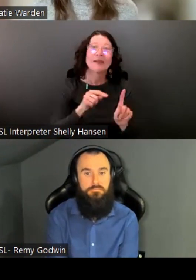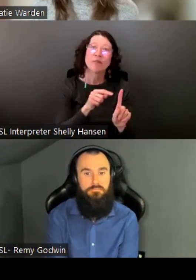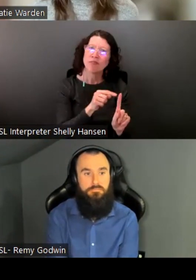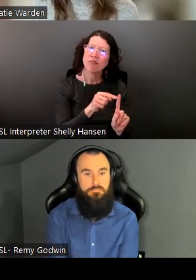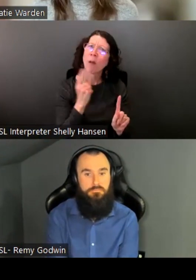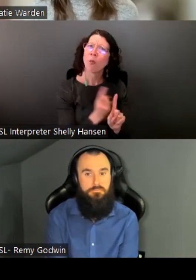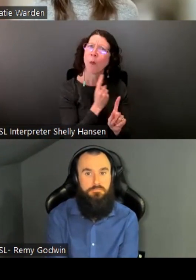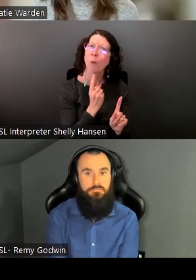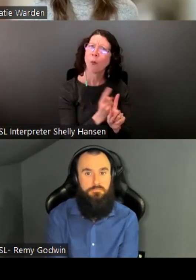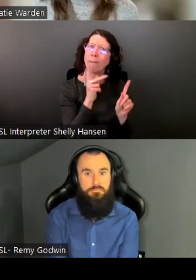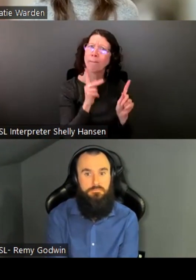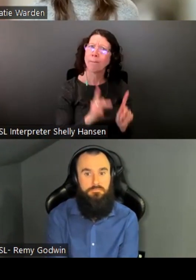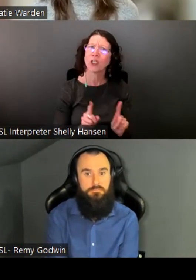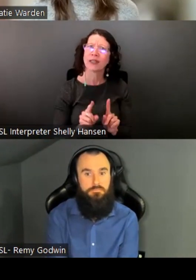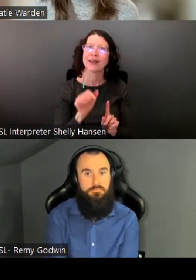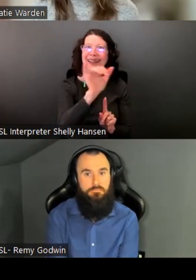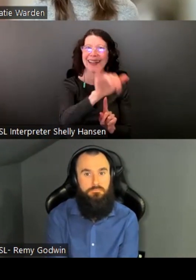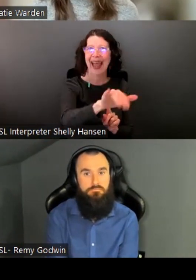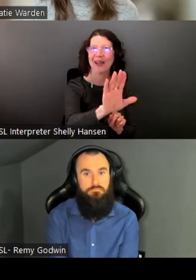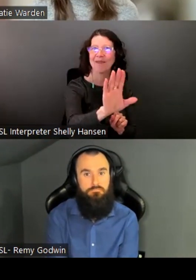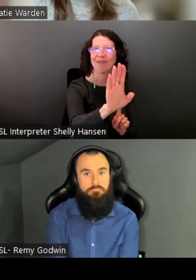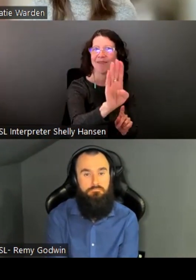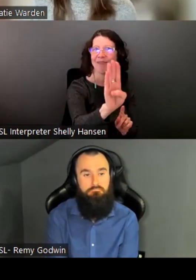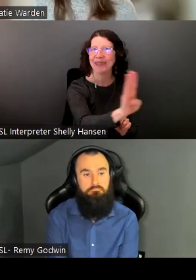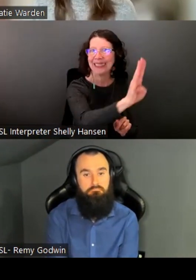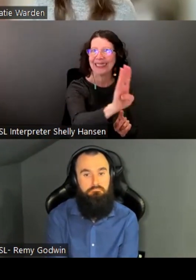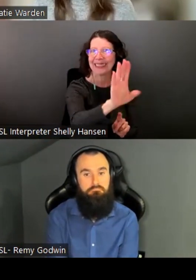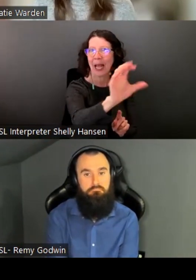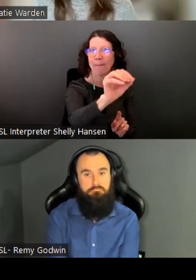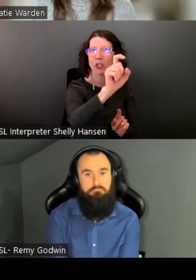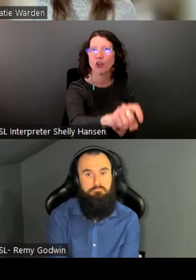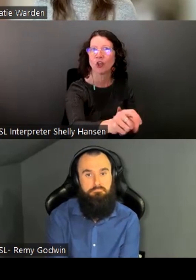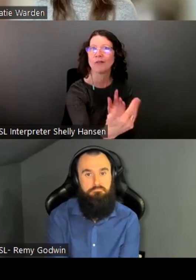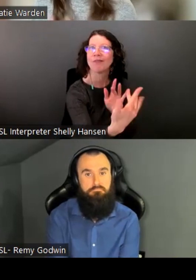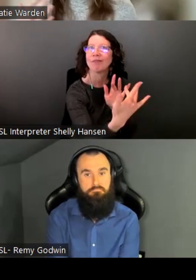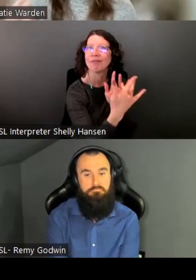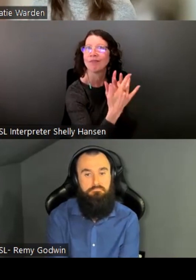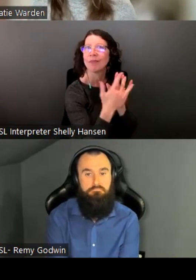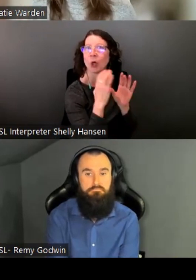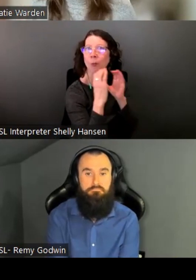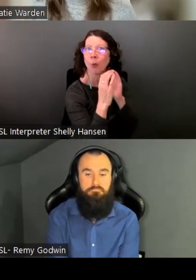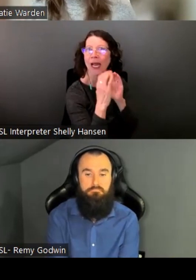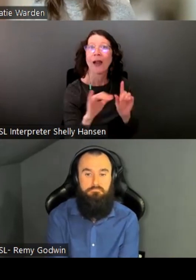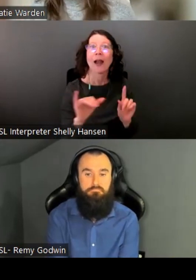the entity should communicate, right? Like a parent, like someone who's brought someone